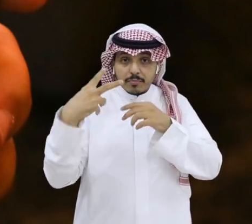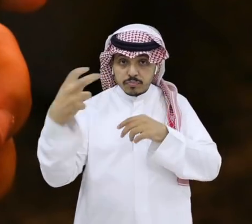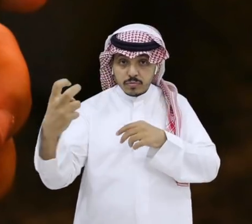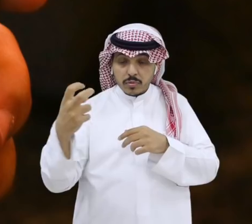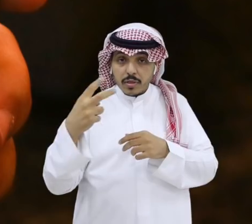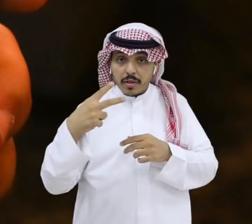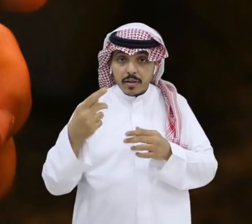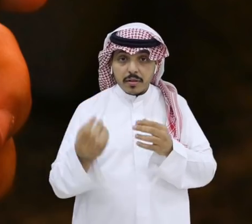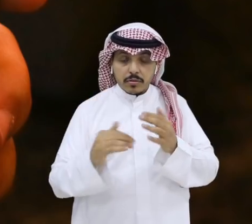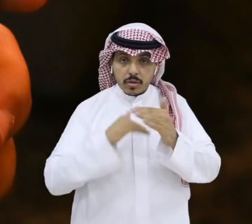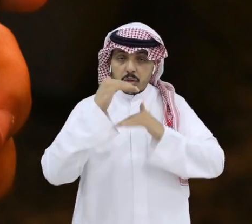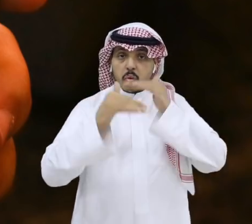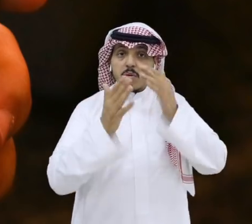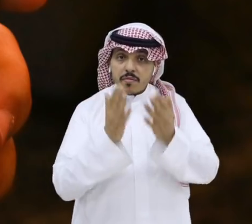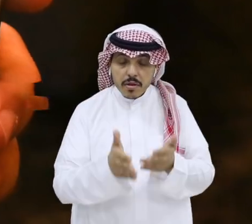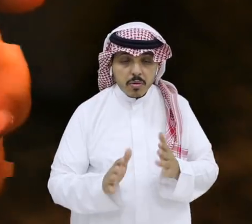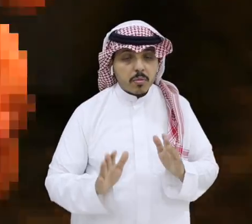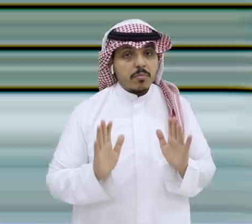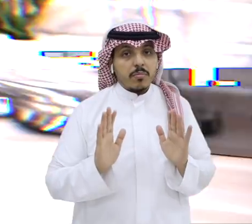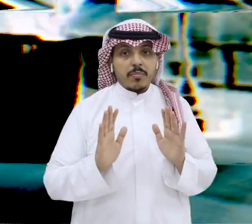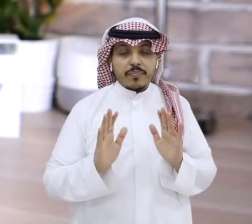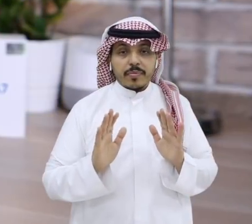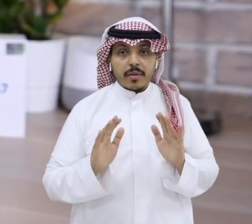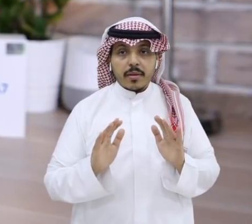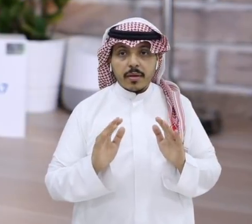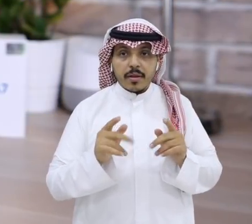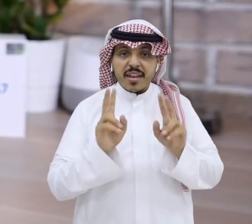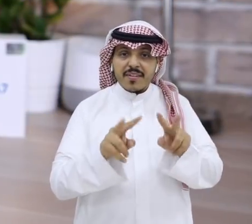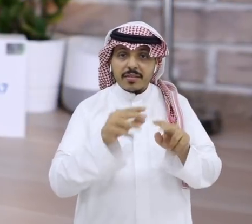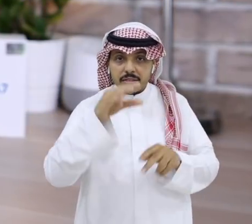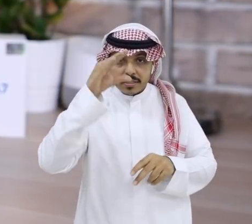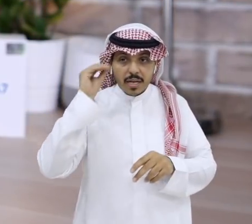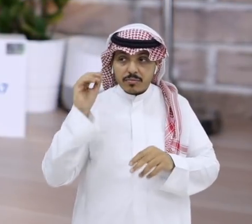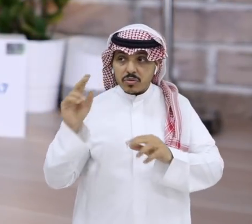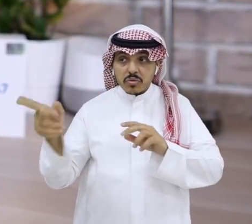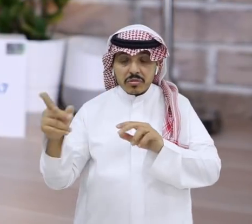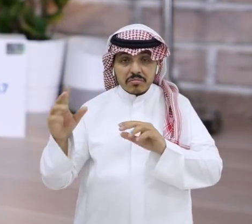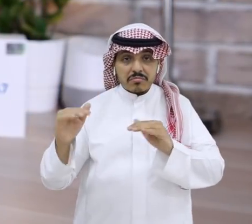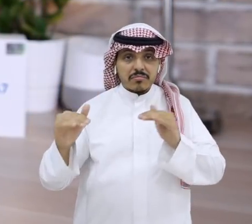We don't know, but there could be another mode. If it has an iris scanner, it means they are following Samsung.